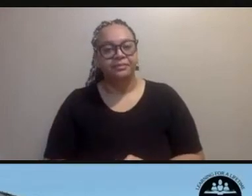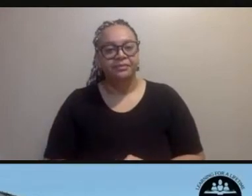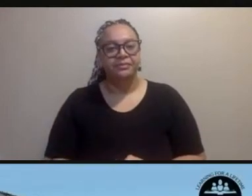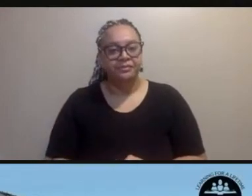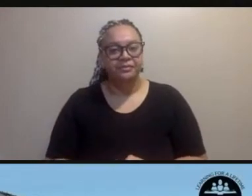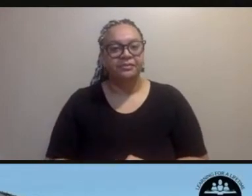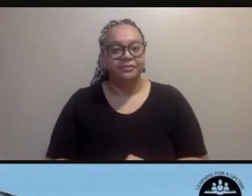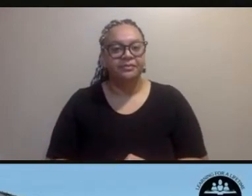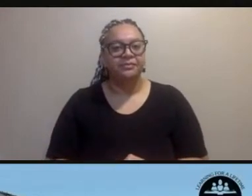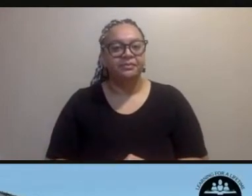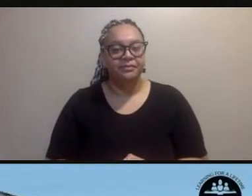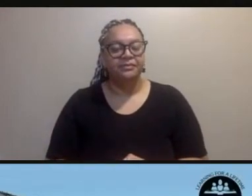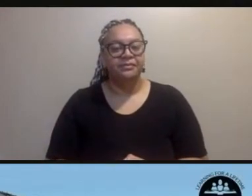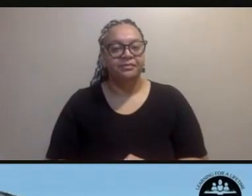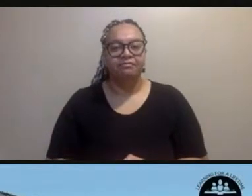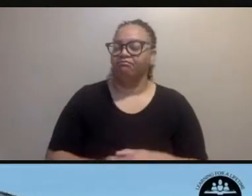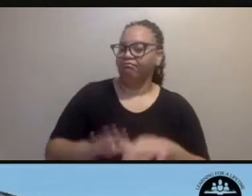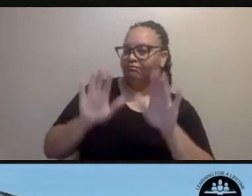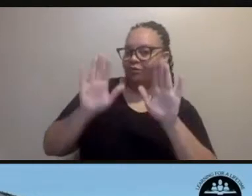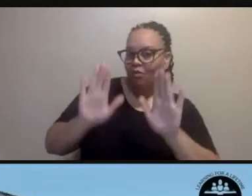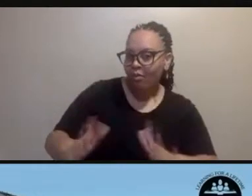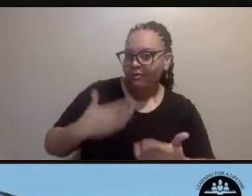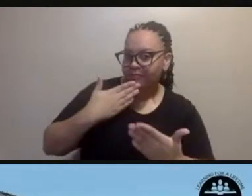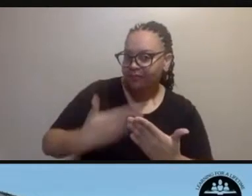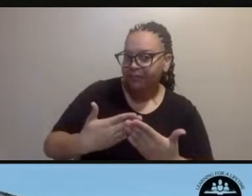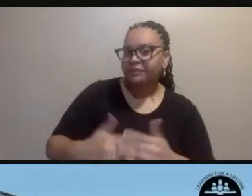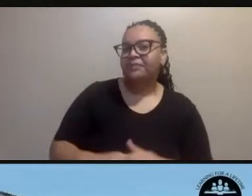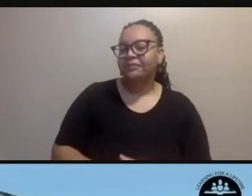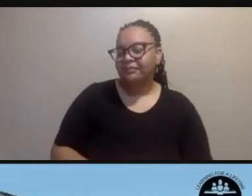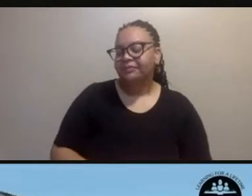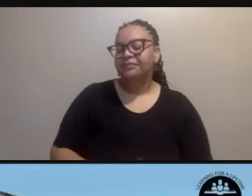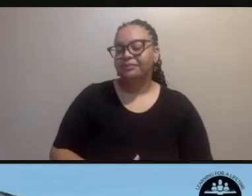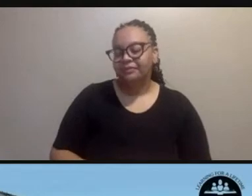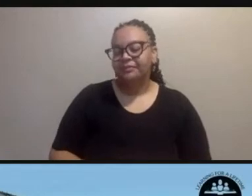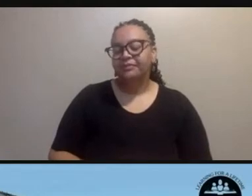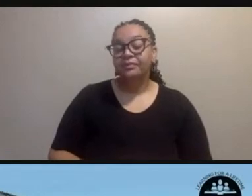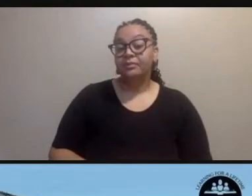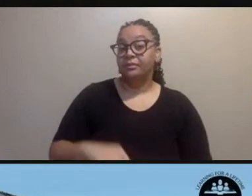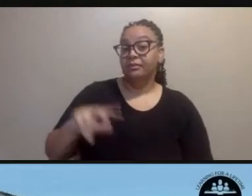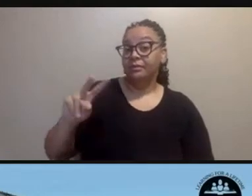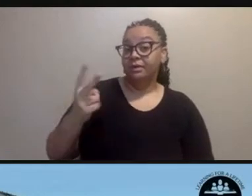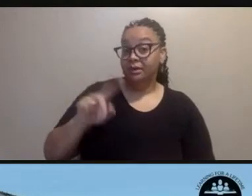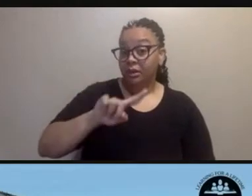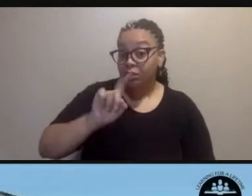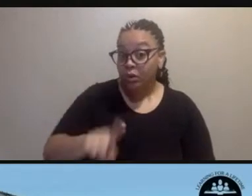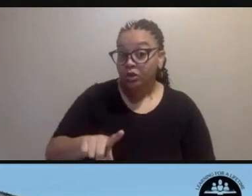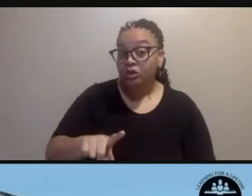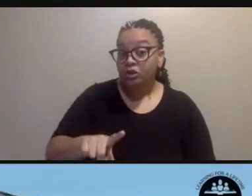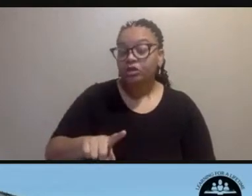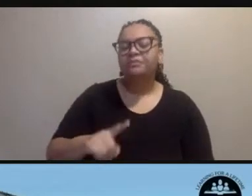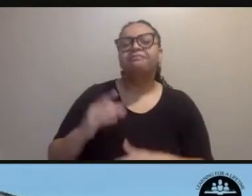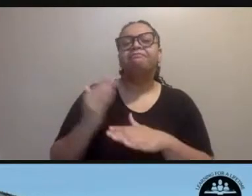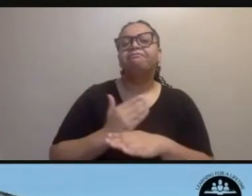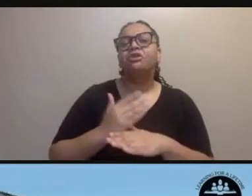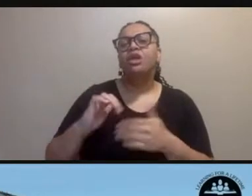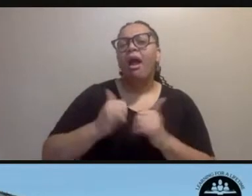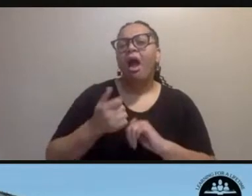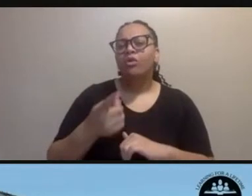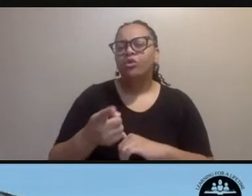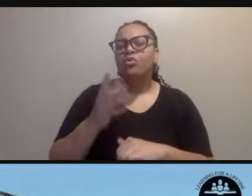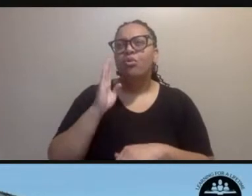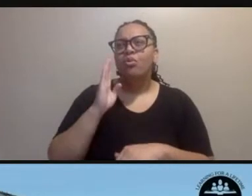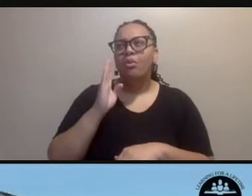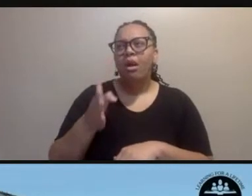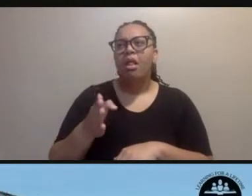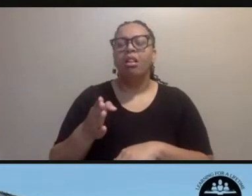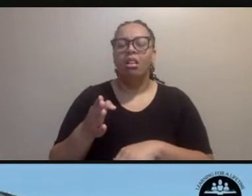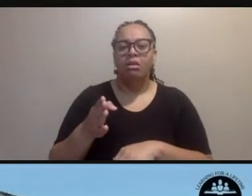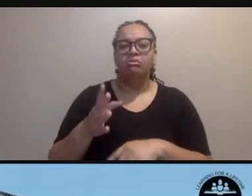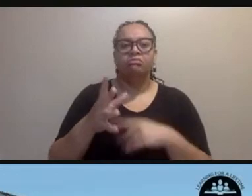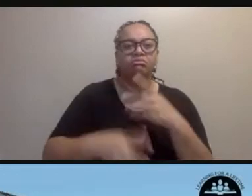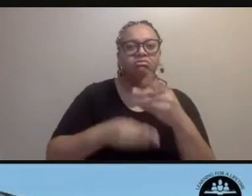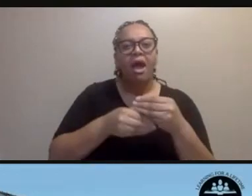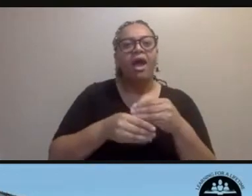THAT WE'RE DOING THAT.